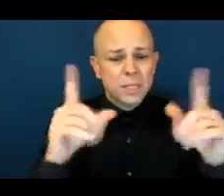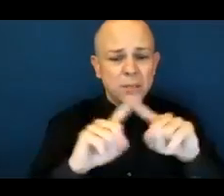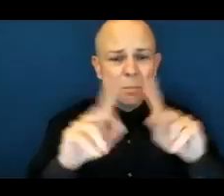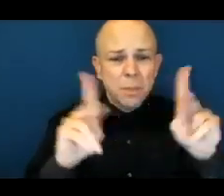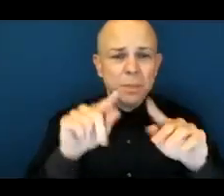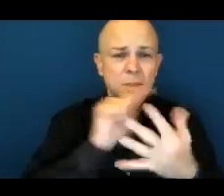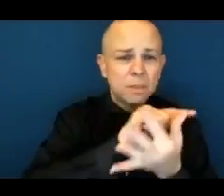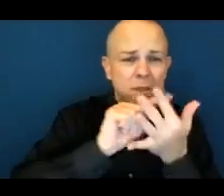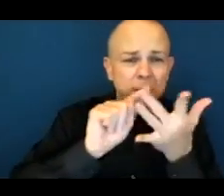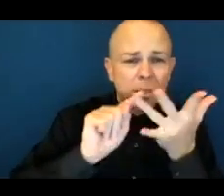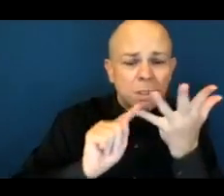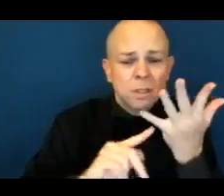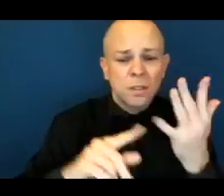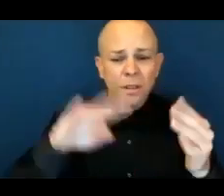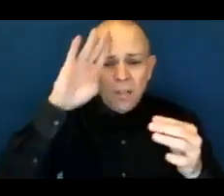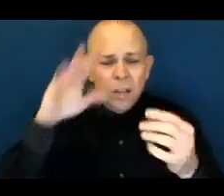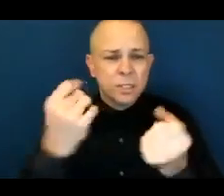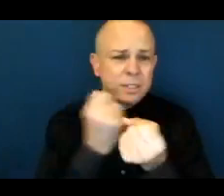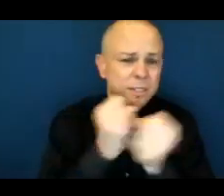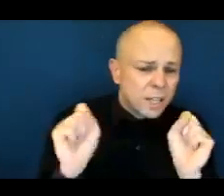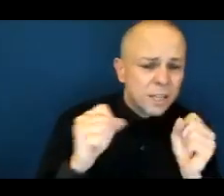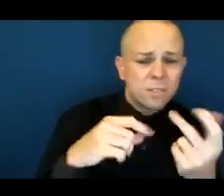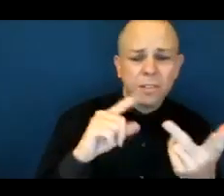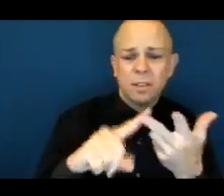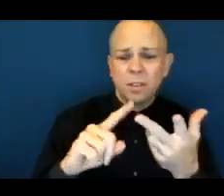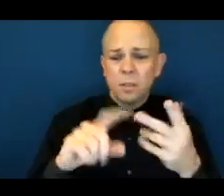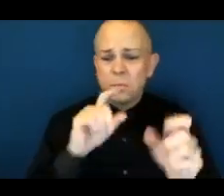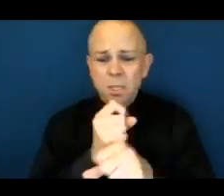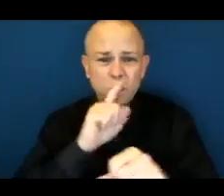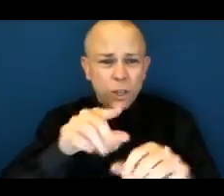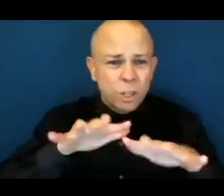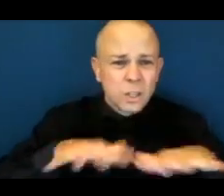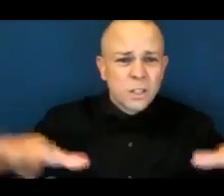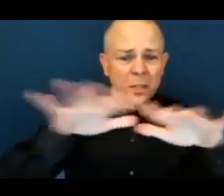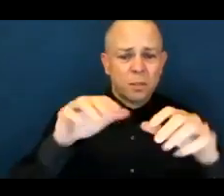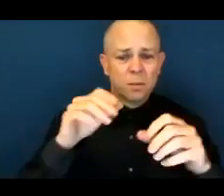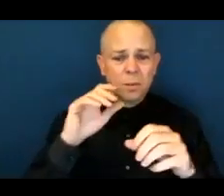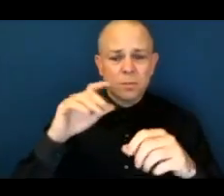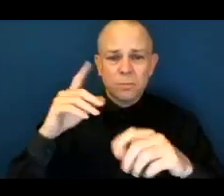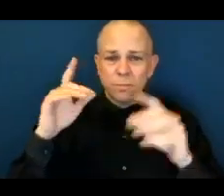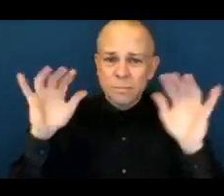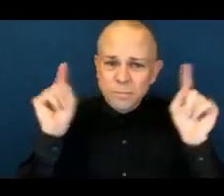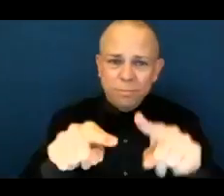um that everyone gets paid on time and it's really remarkable and it's been